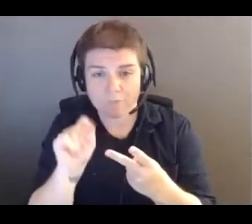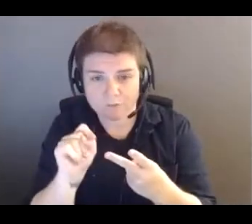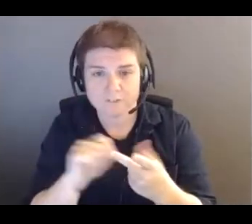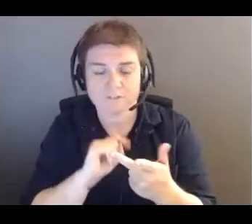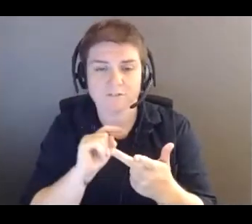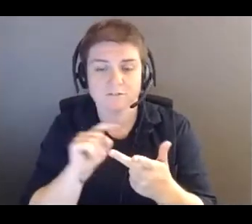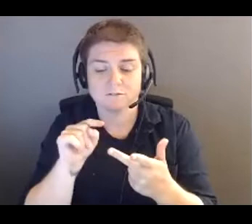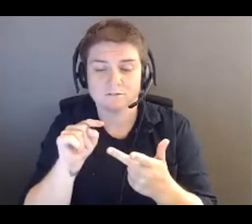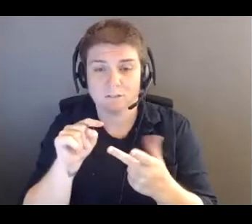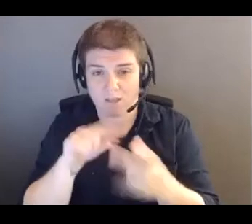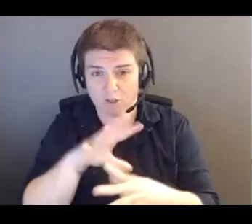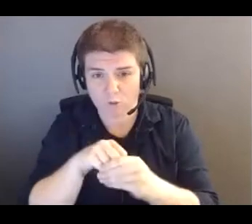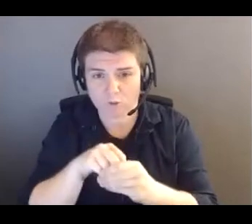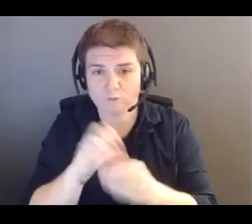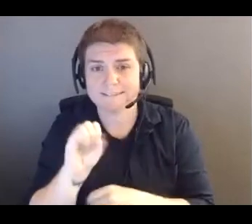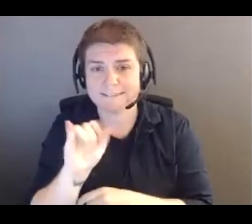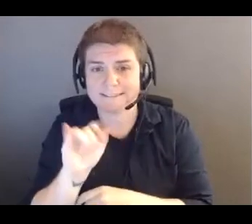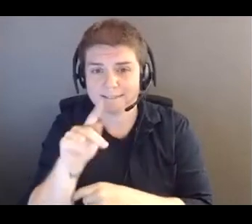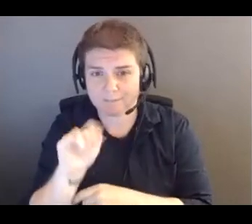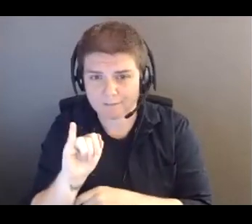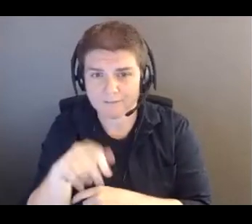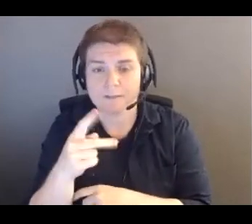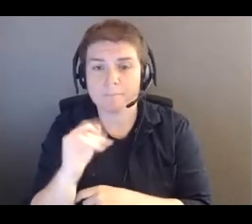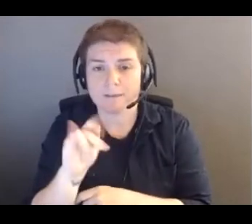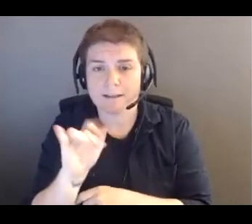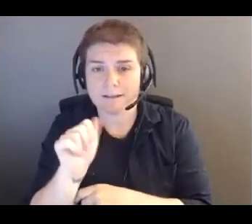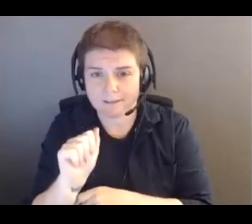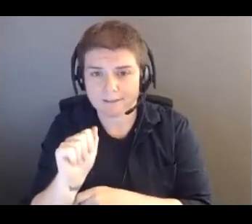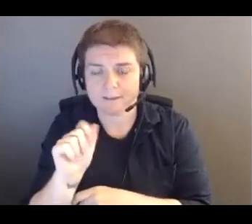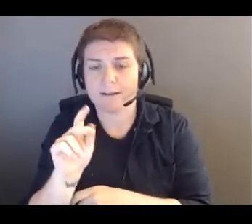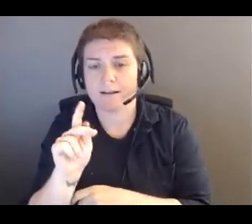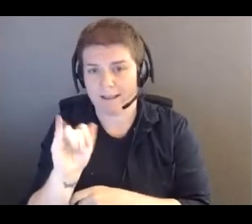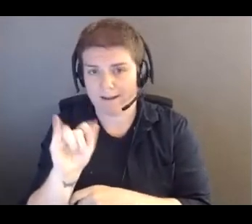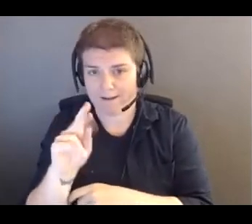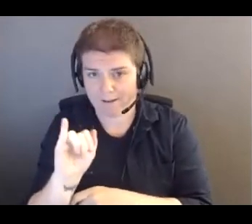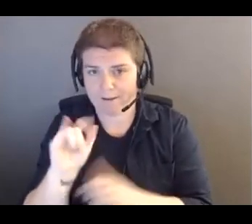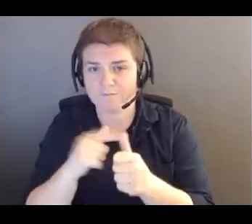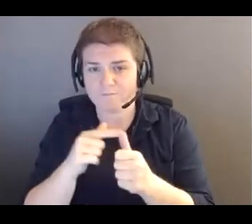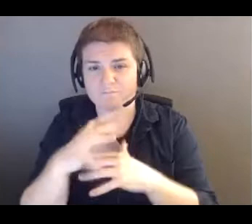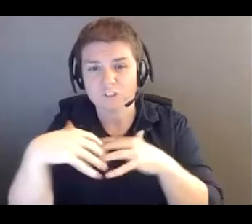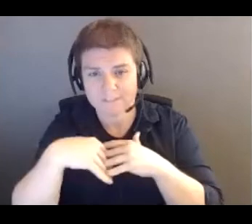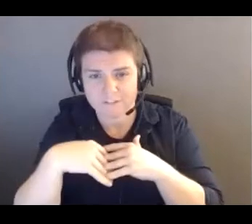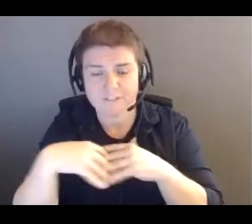include the Siksika, Piikani, and Kainai First Nations, as well as the Tsuut’ina First Nation